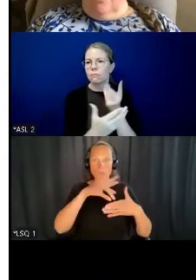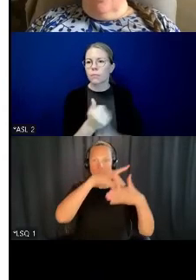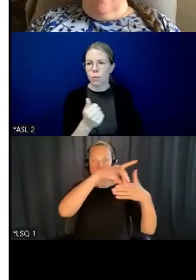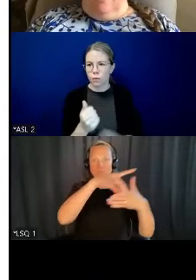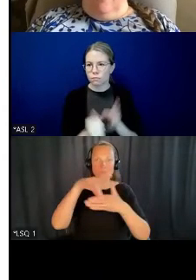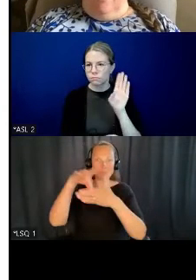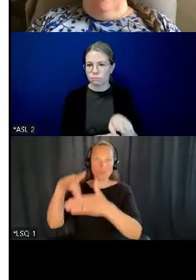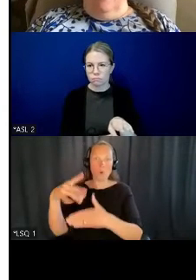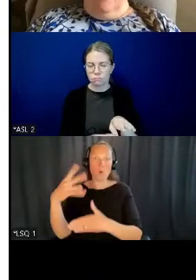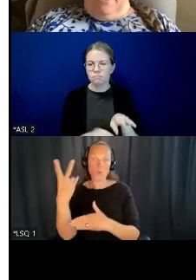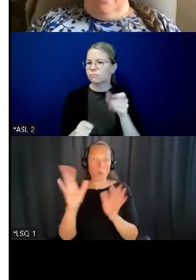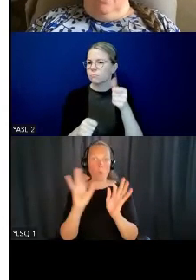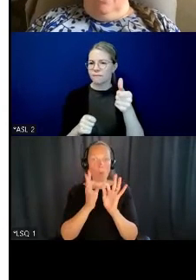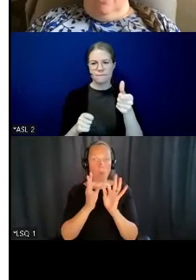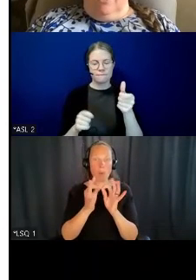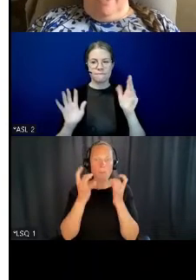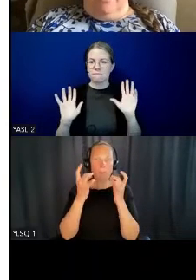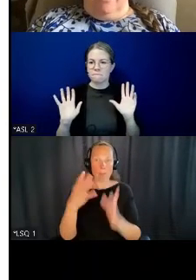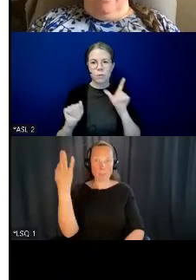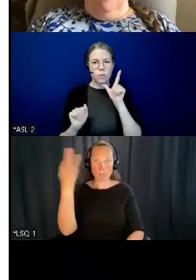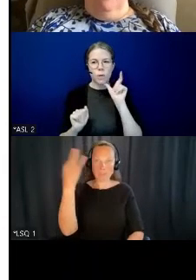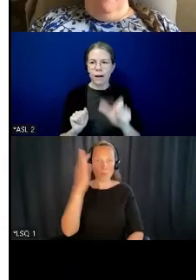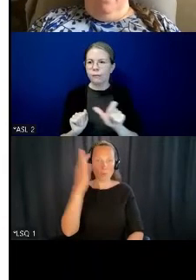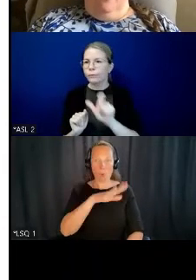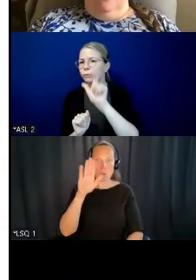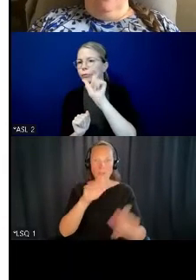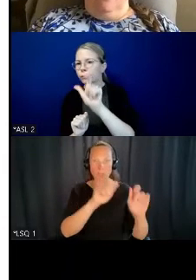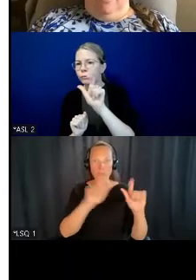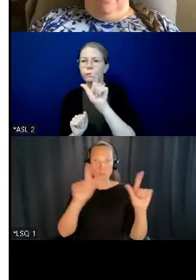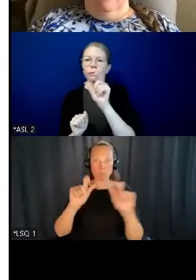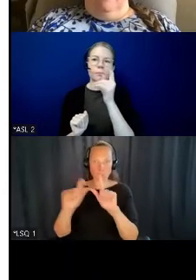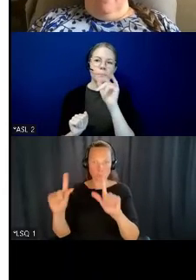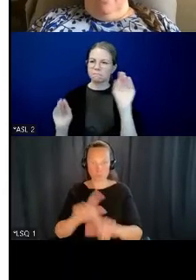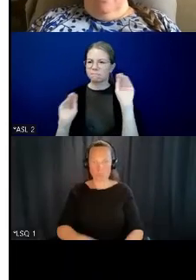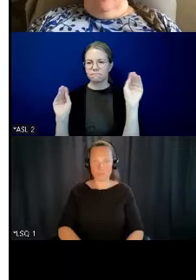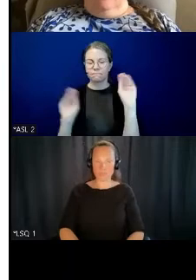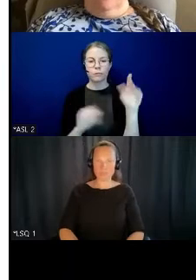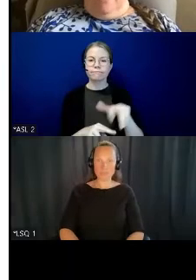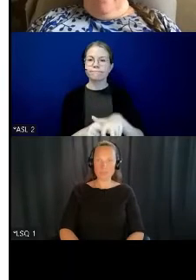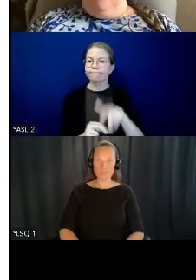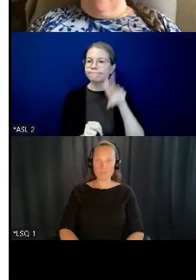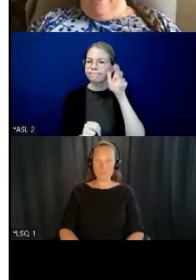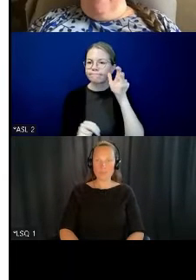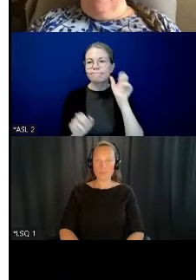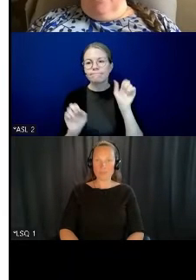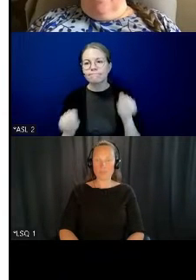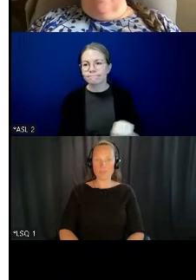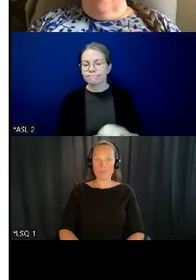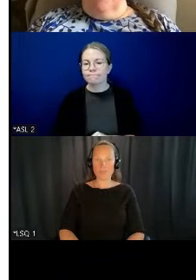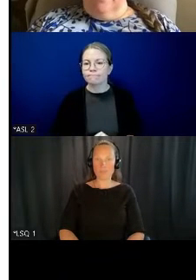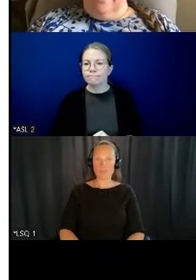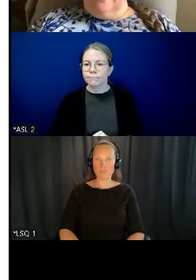NO NEED TO DO ANYTHING. THESE WILL AUTOMATICALLY REMAIN ON YOUR SCREEN. TO ENABLE CAPTIONS,